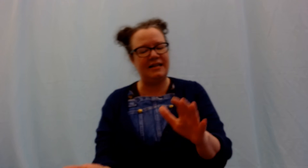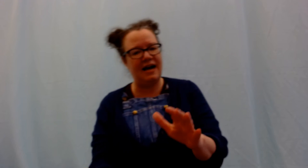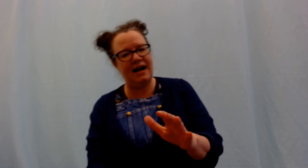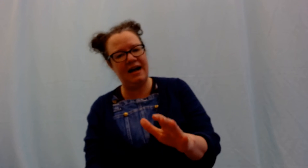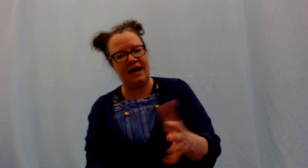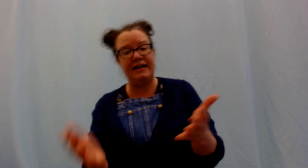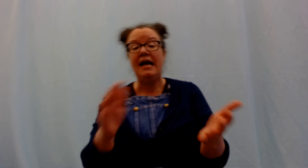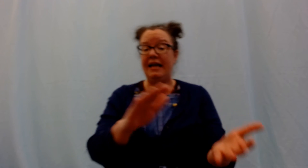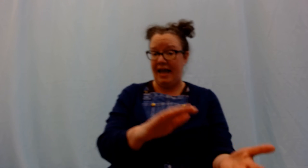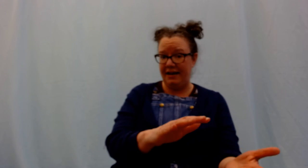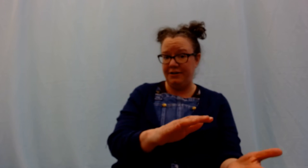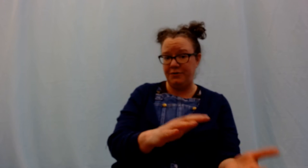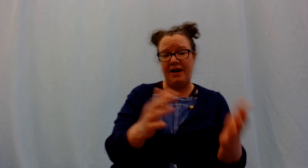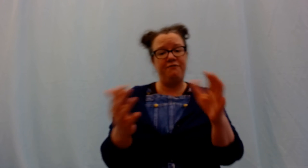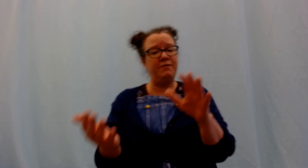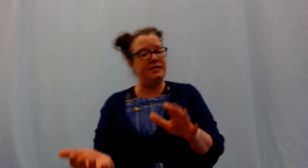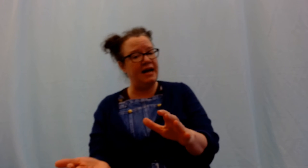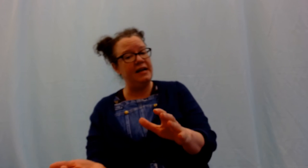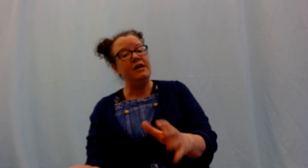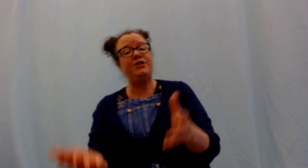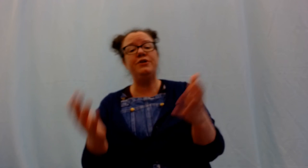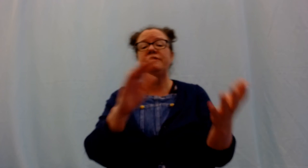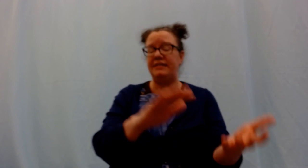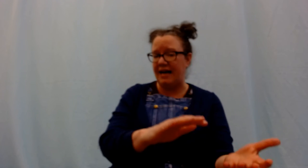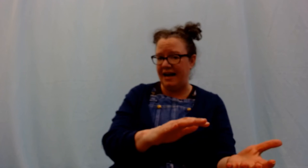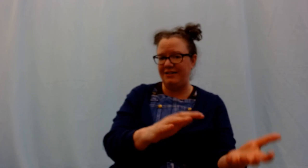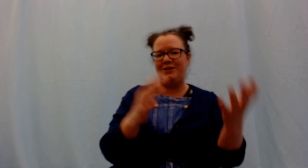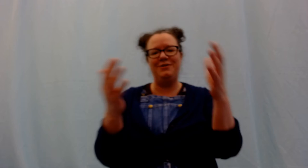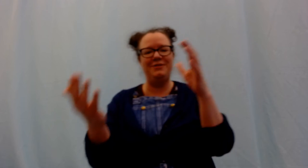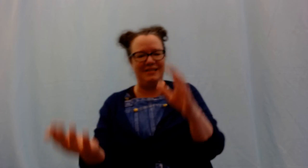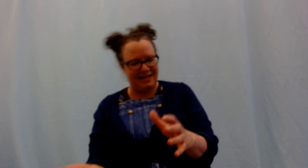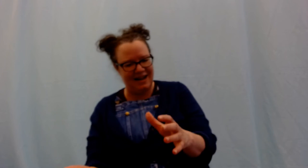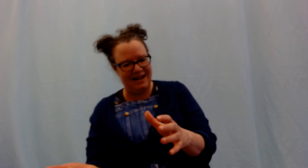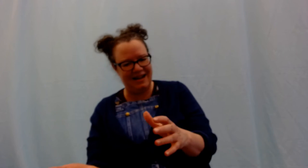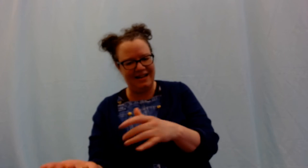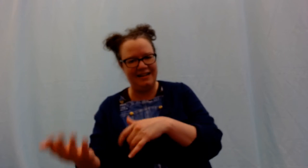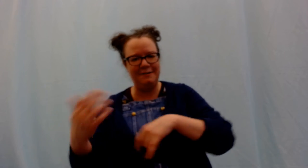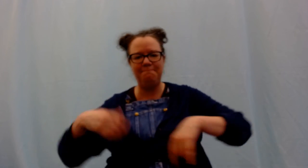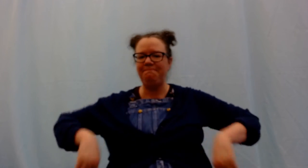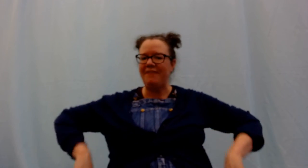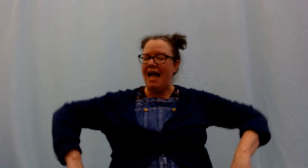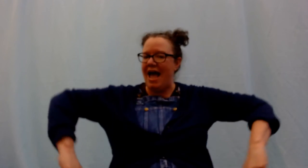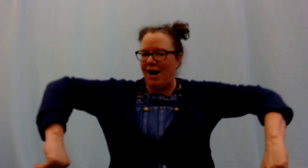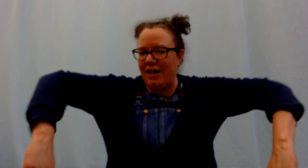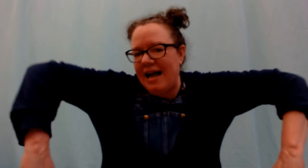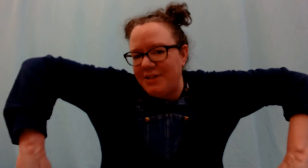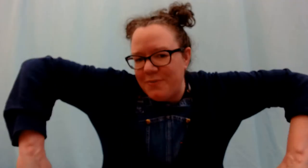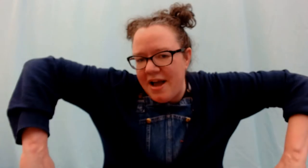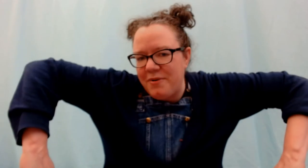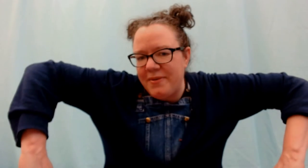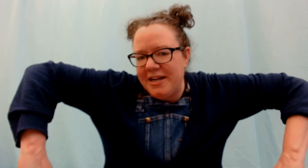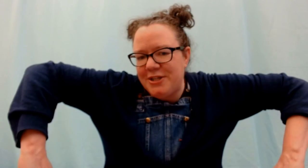#side? Can you sway from side to side to side?# And our last one -- What are we gonna do?